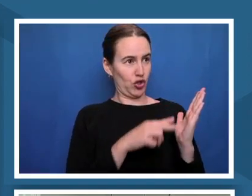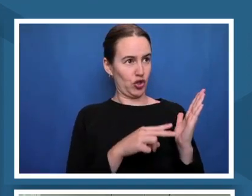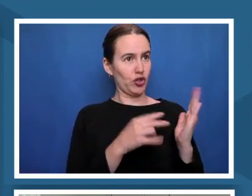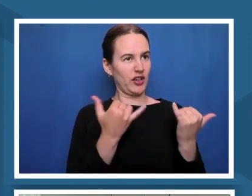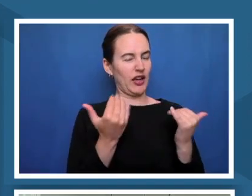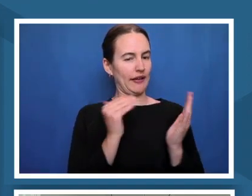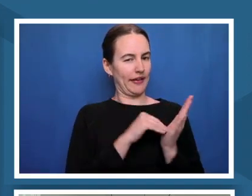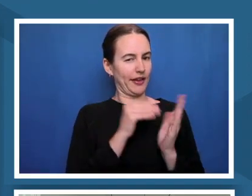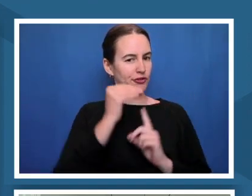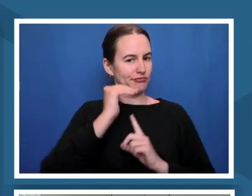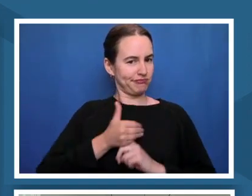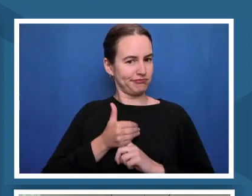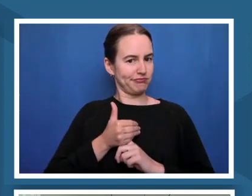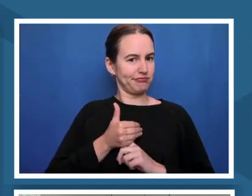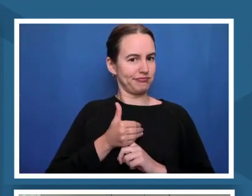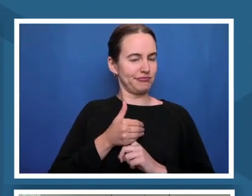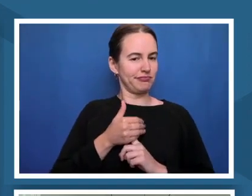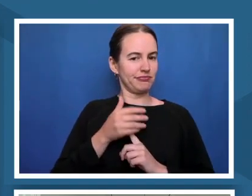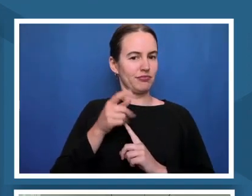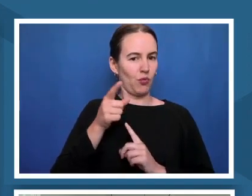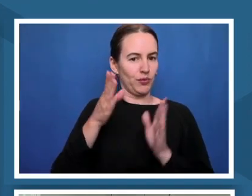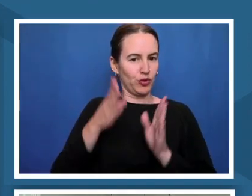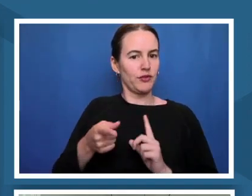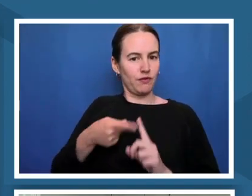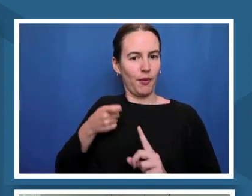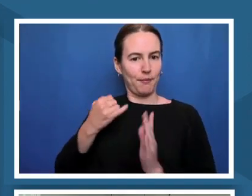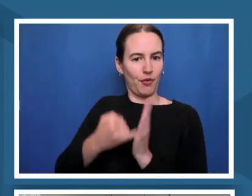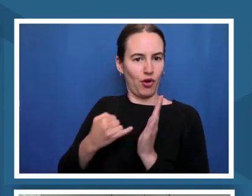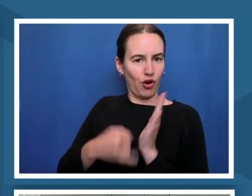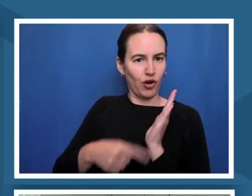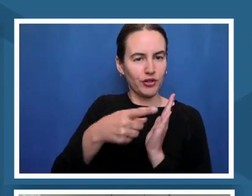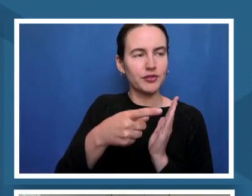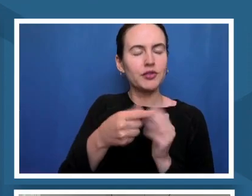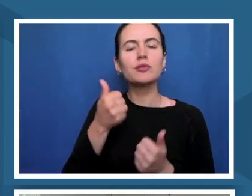the artwork